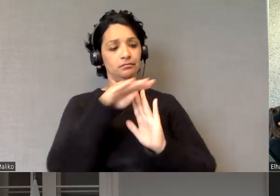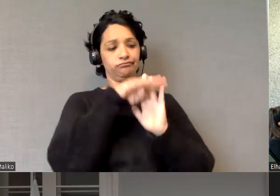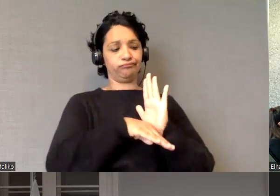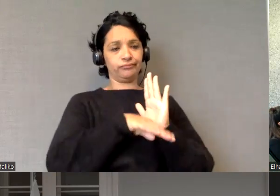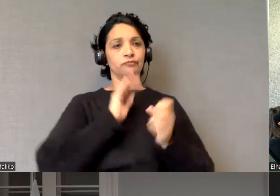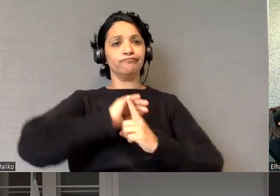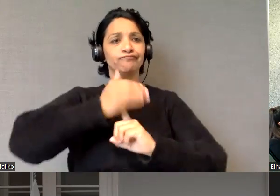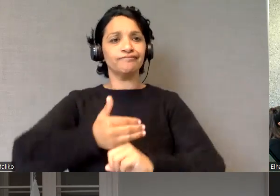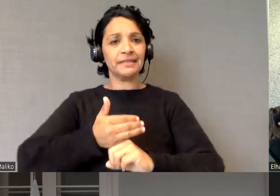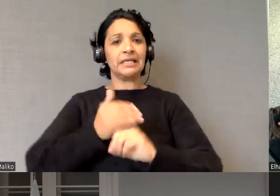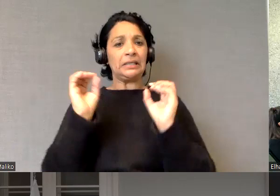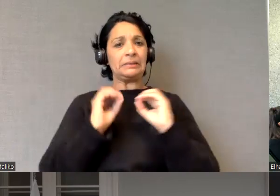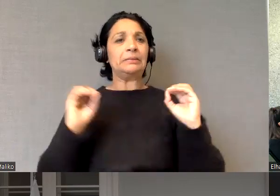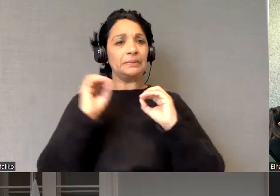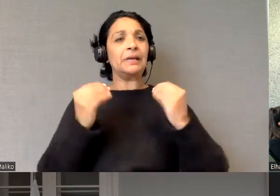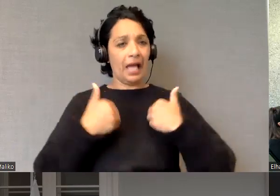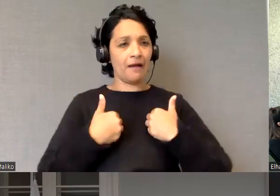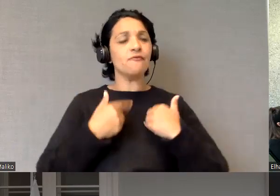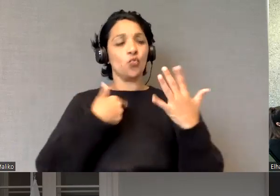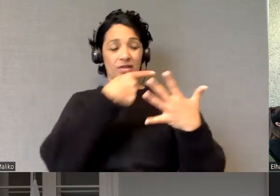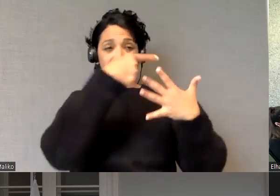and they were identified, I'm going to list these.